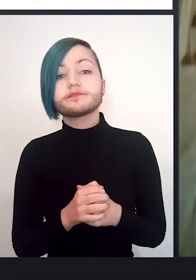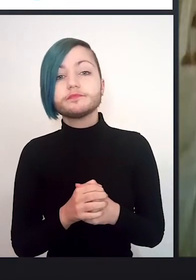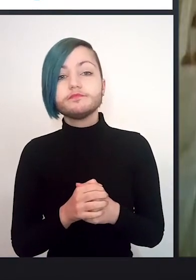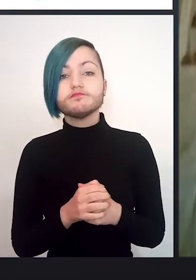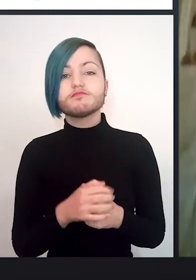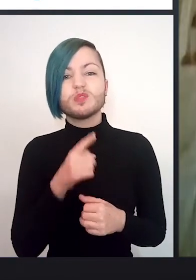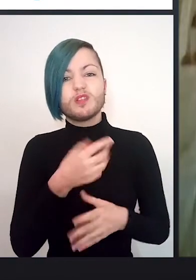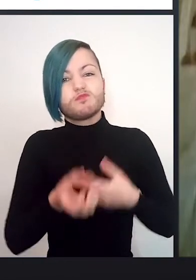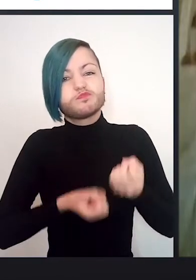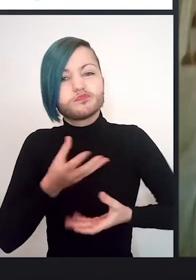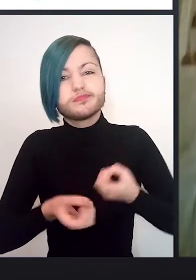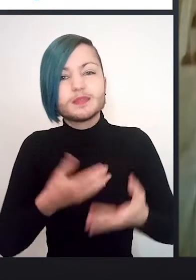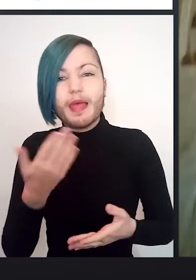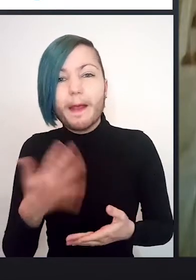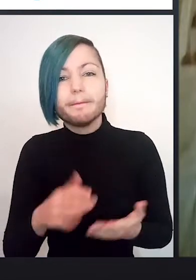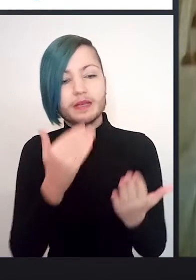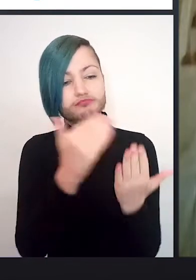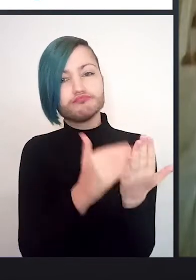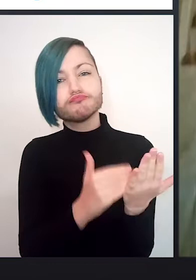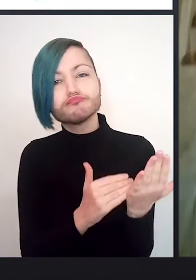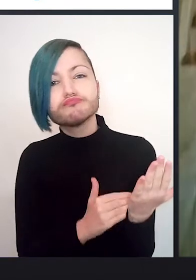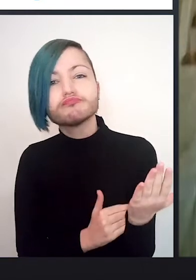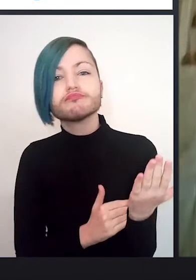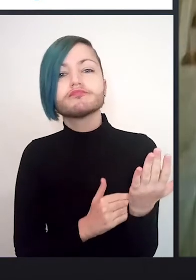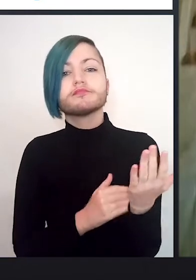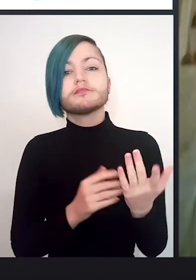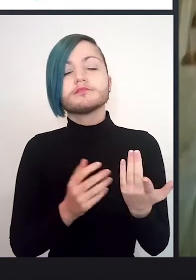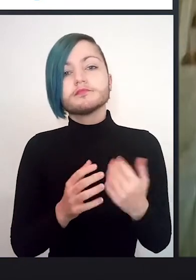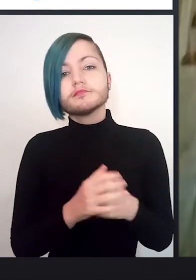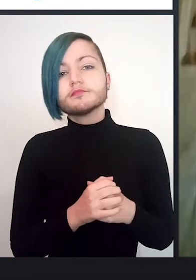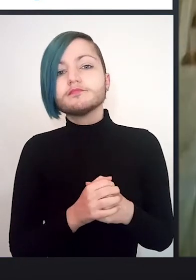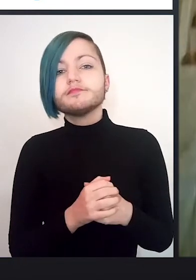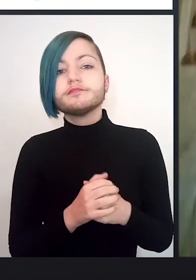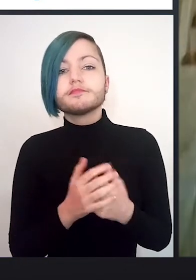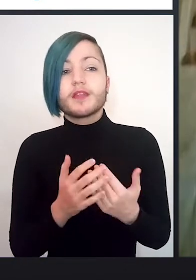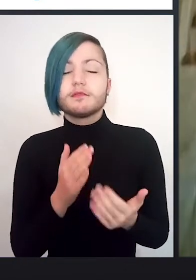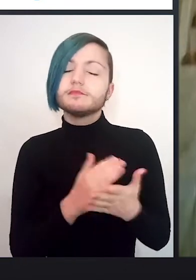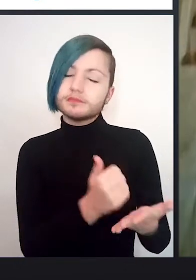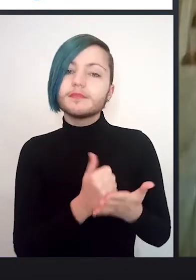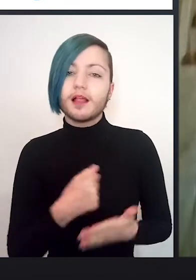(she) took me through the basic outline and that was really helpful.